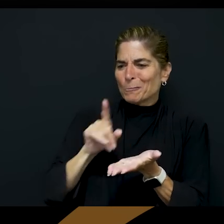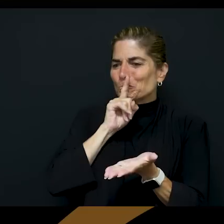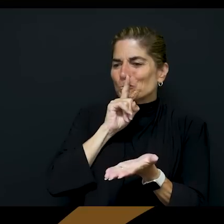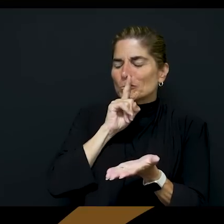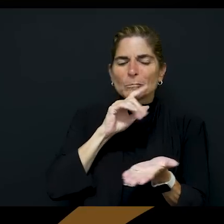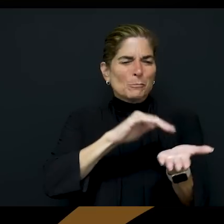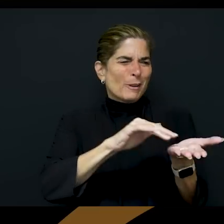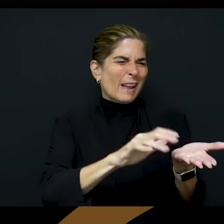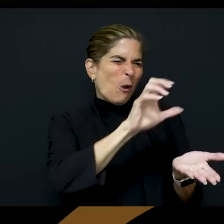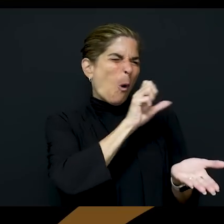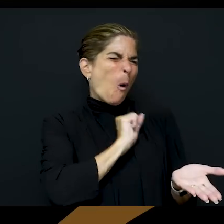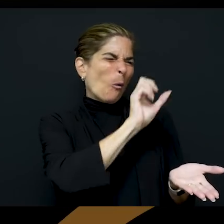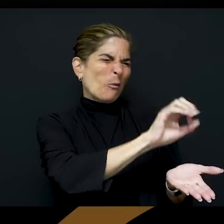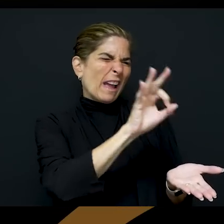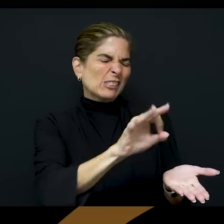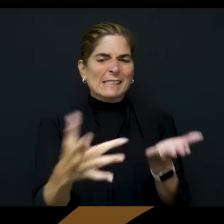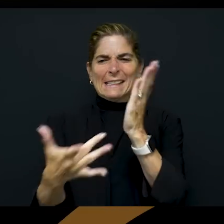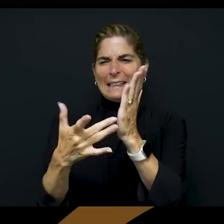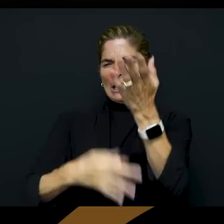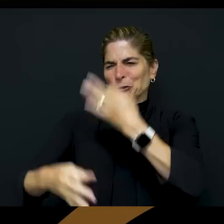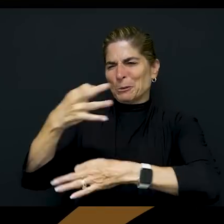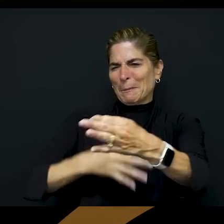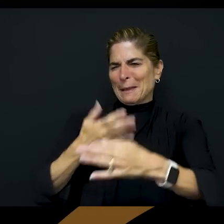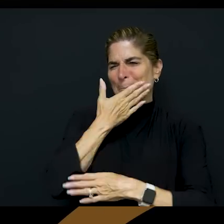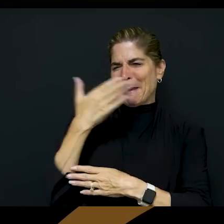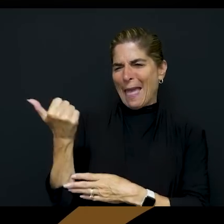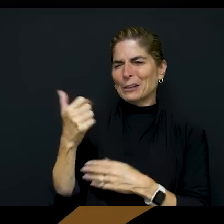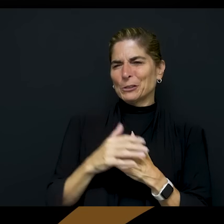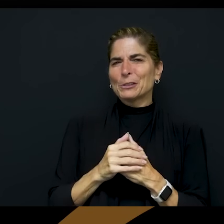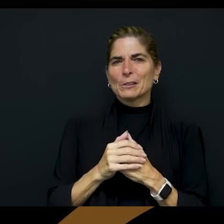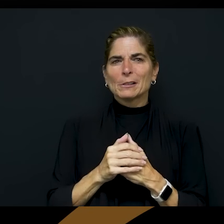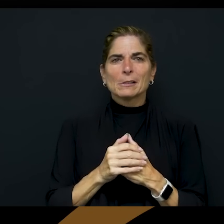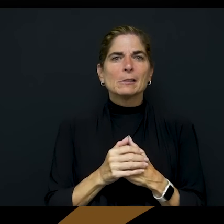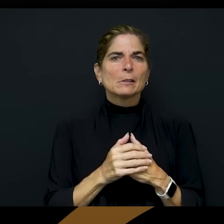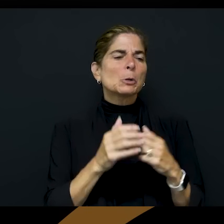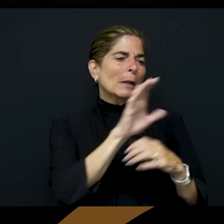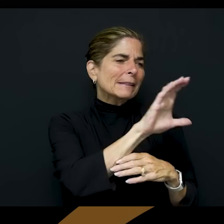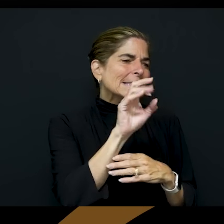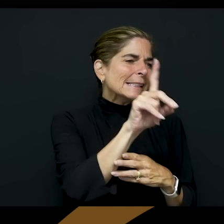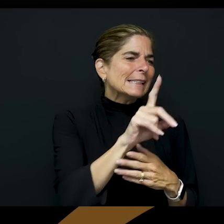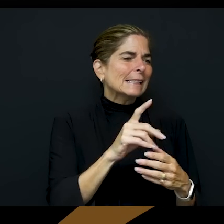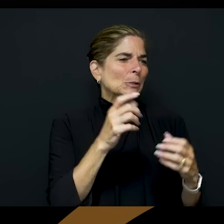They said, well, braille is very old fashioned, Amit. Technology's kind of replaced it. You've got audio books, you've got audio CDs, all these things.